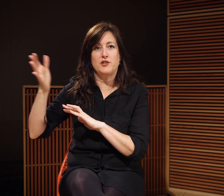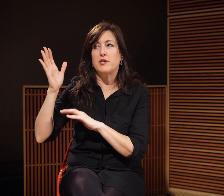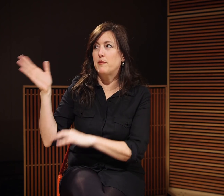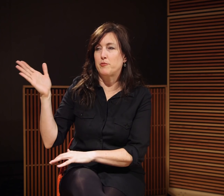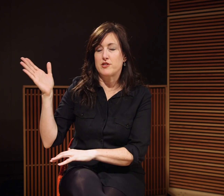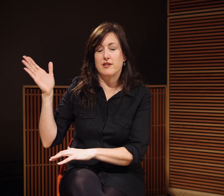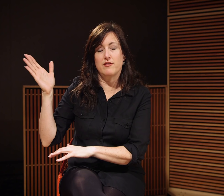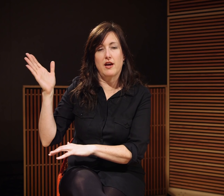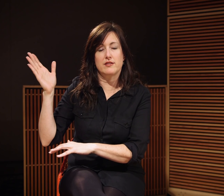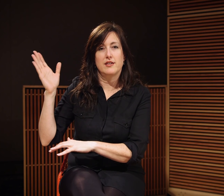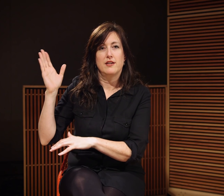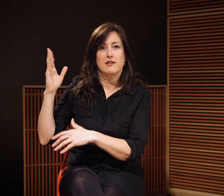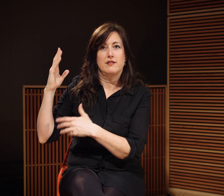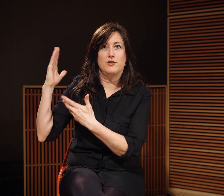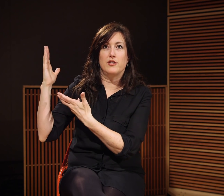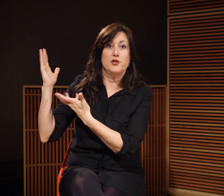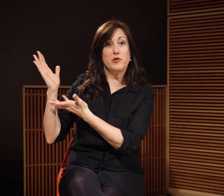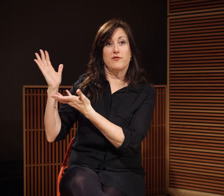you become the person that you're interpreting for.